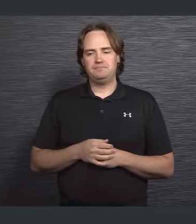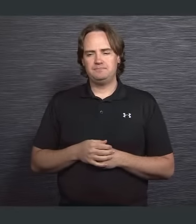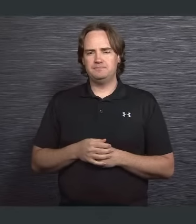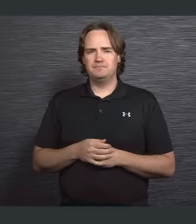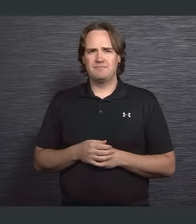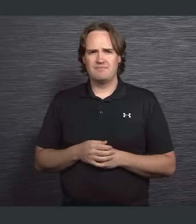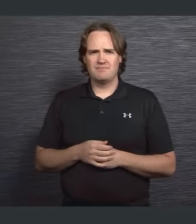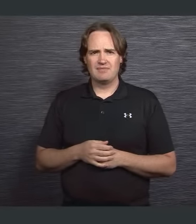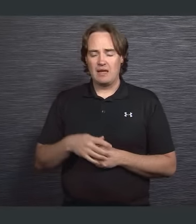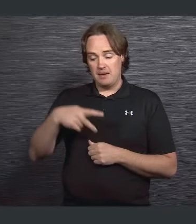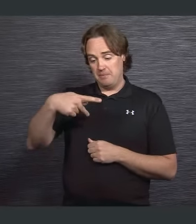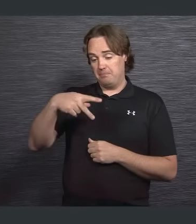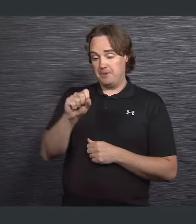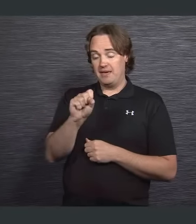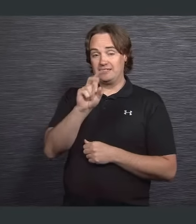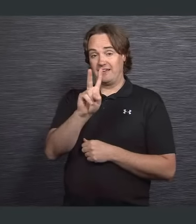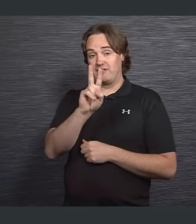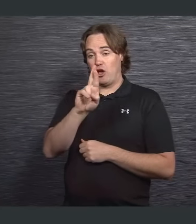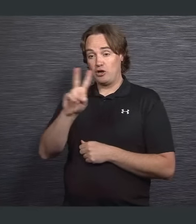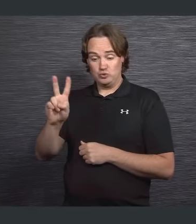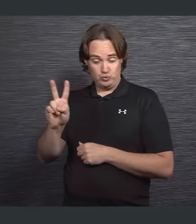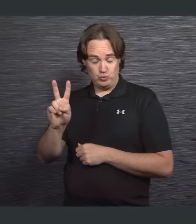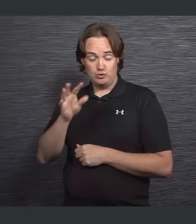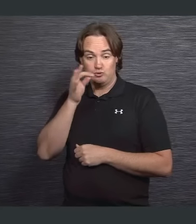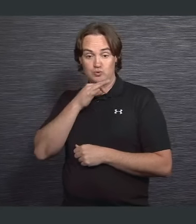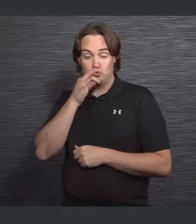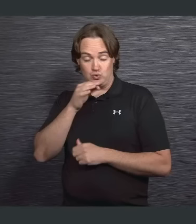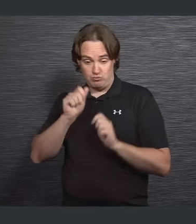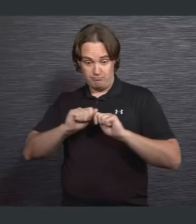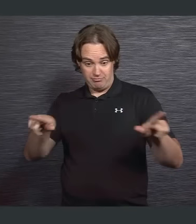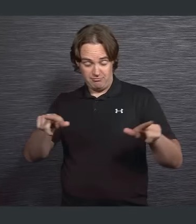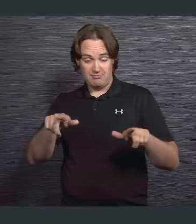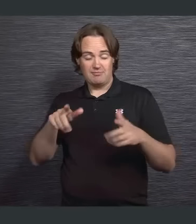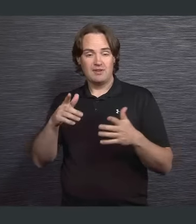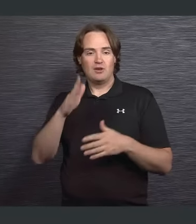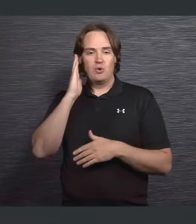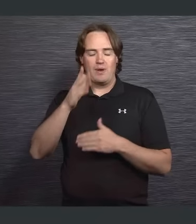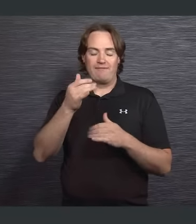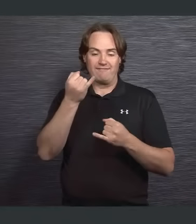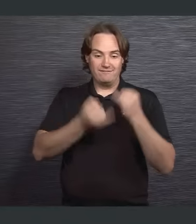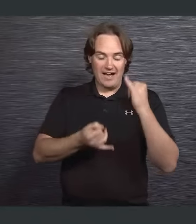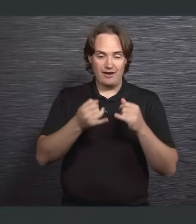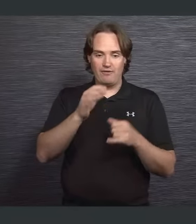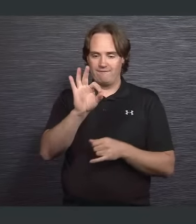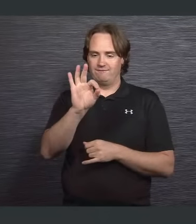With PS VR2's launch around the corner, and blockbuster games like "Final Fantasy XVI,"